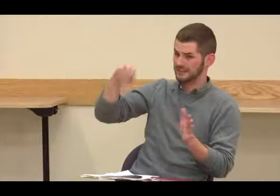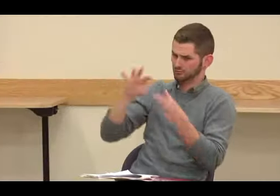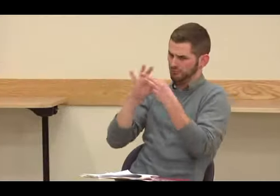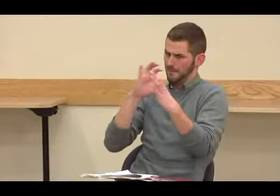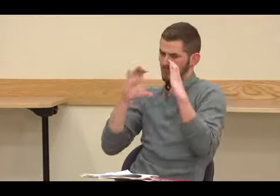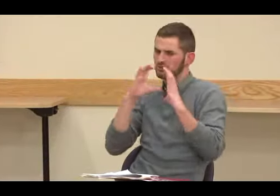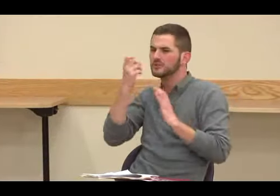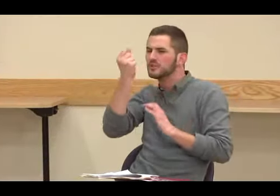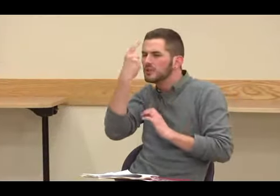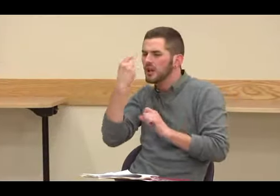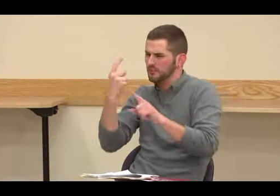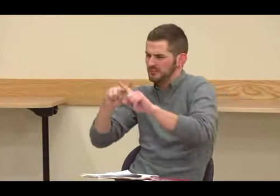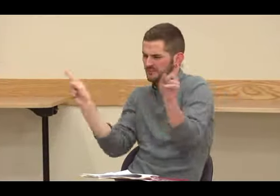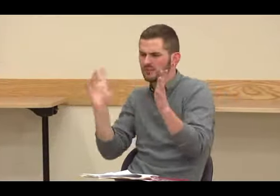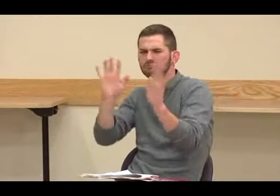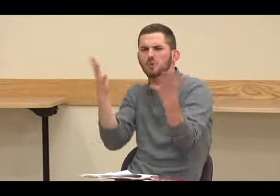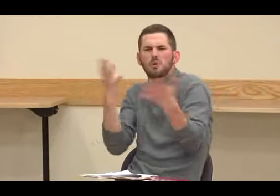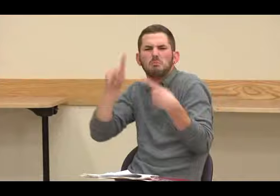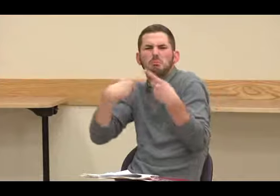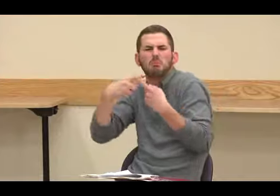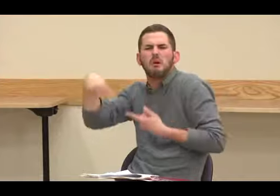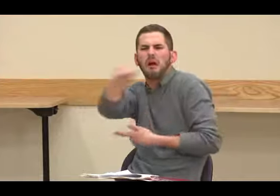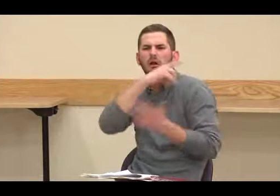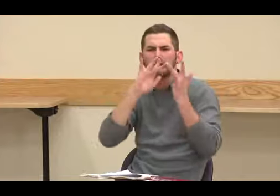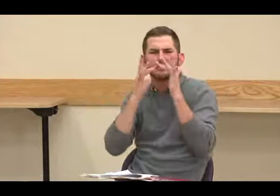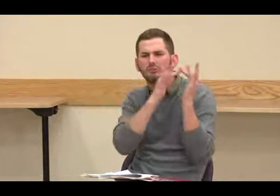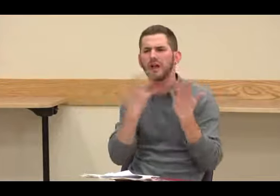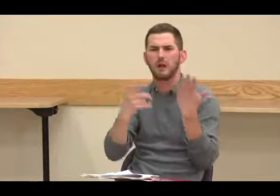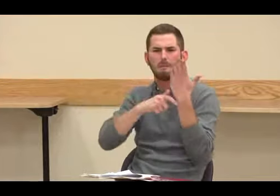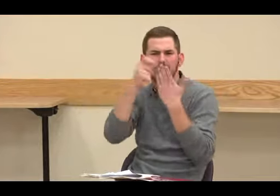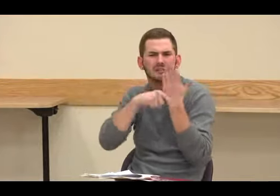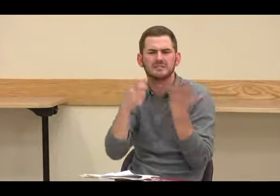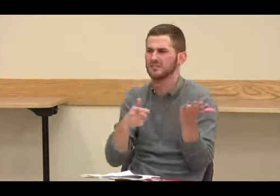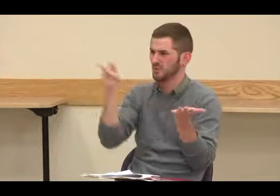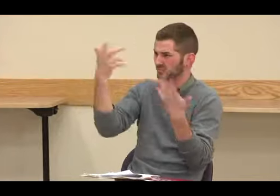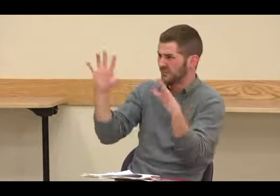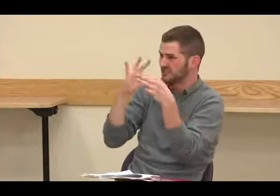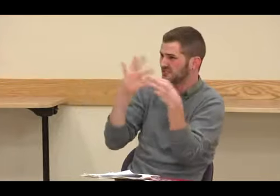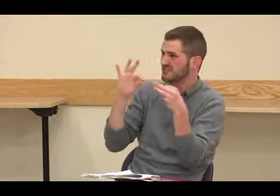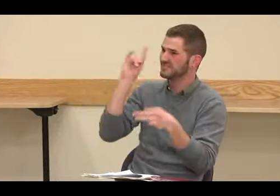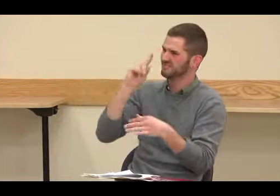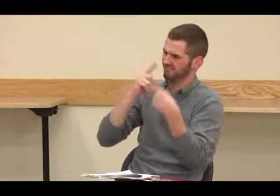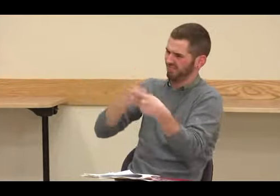This is related to communication. What about problems many deaf people have understanding health information, like in magazines or the web?